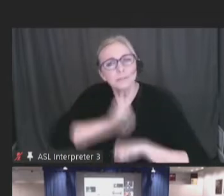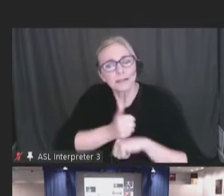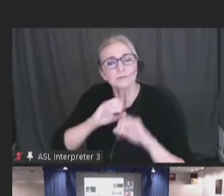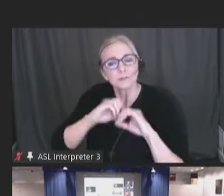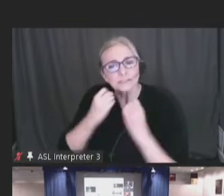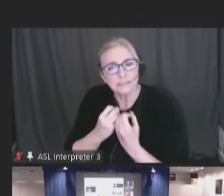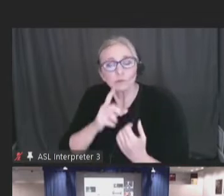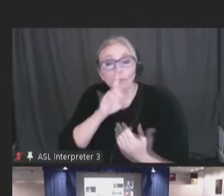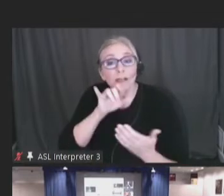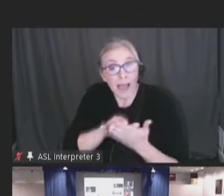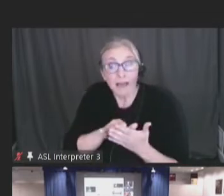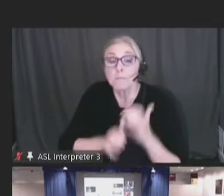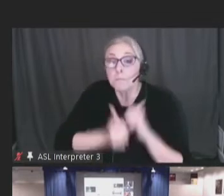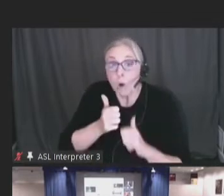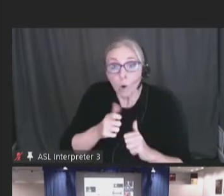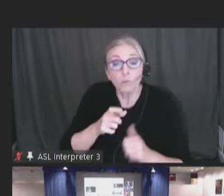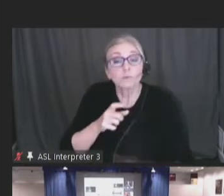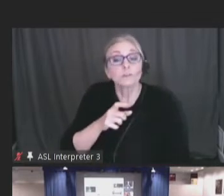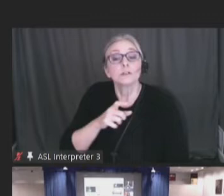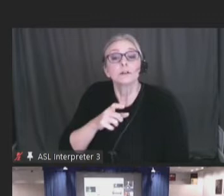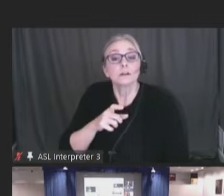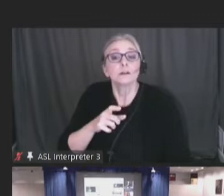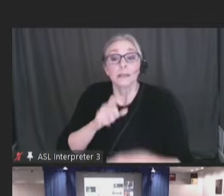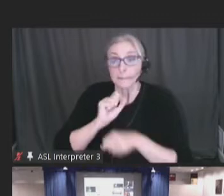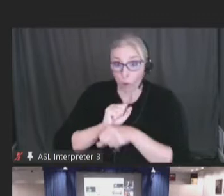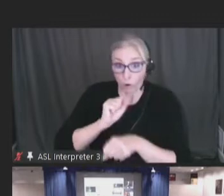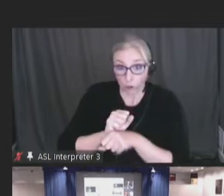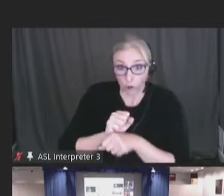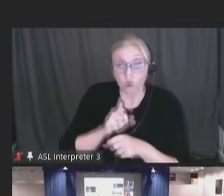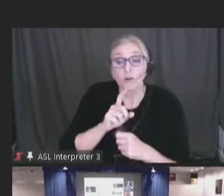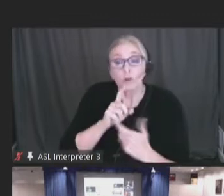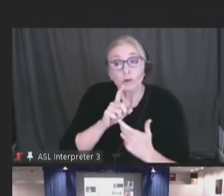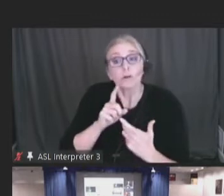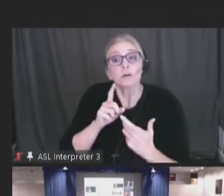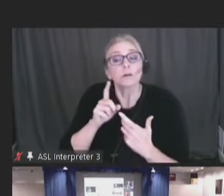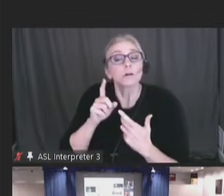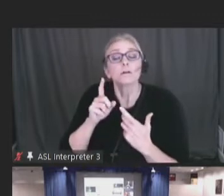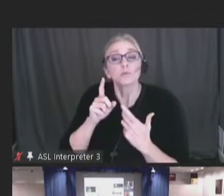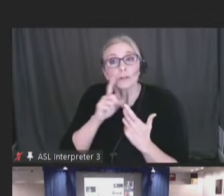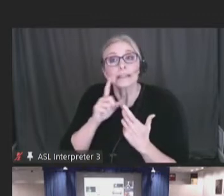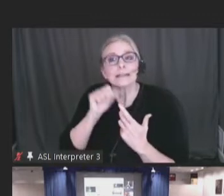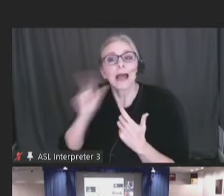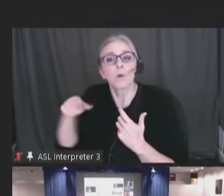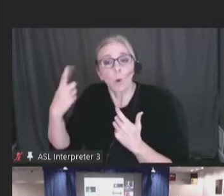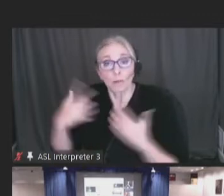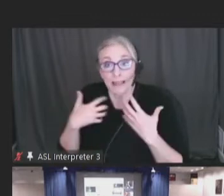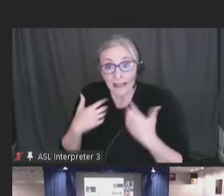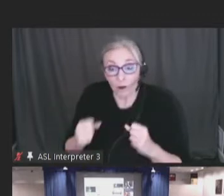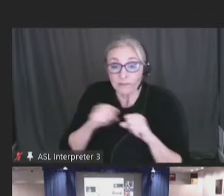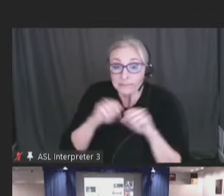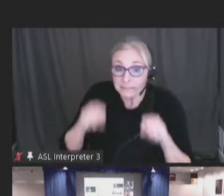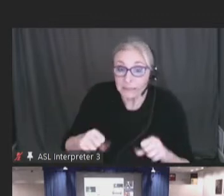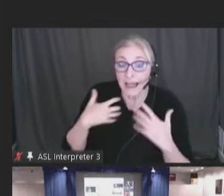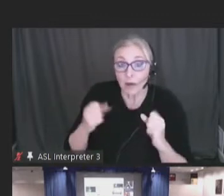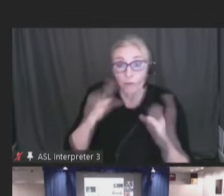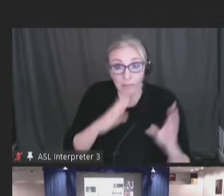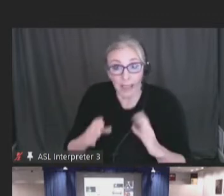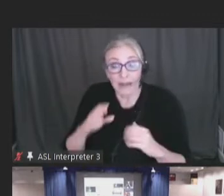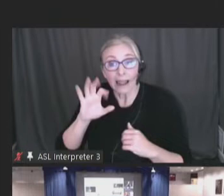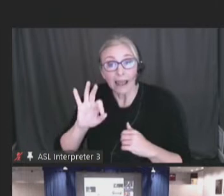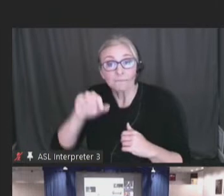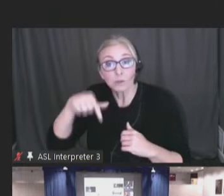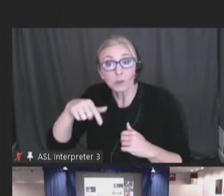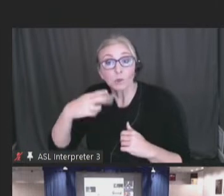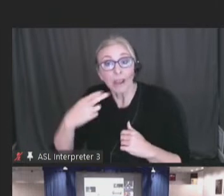the predominant employer outside of health systems and health plans and FQHCs for community health,